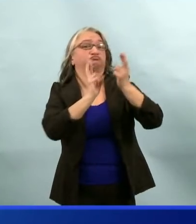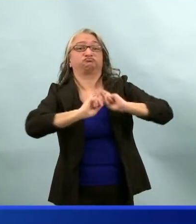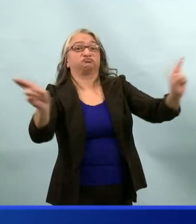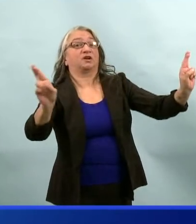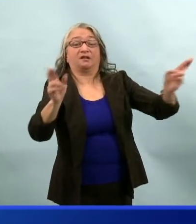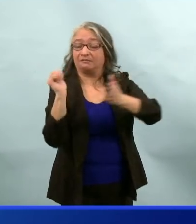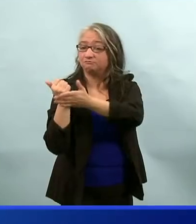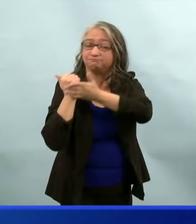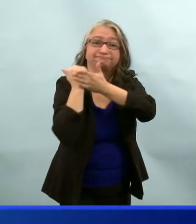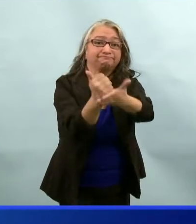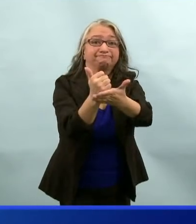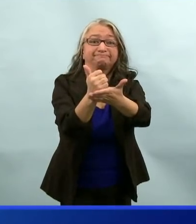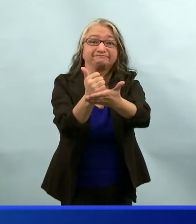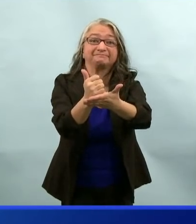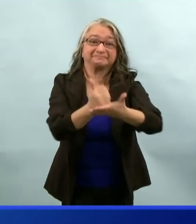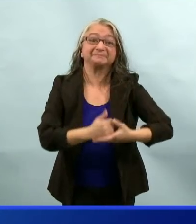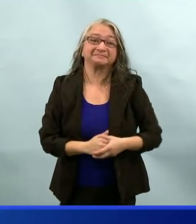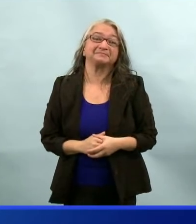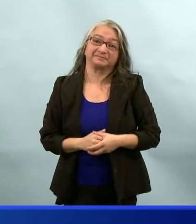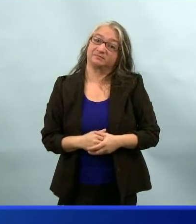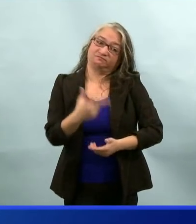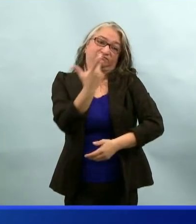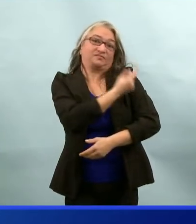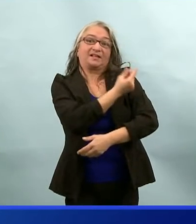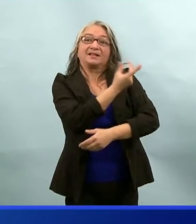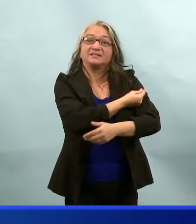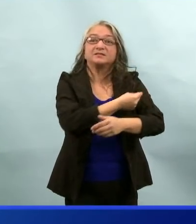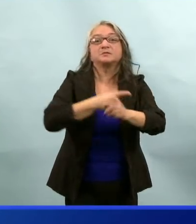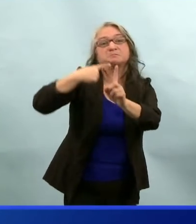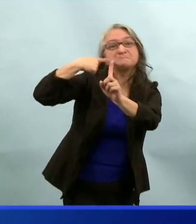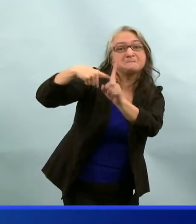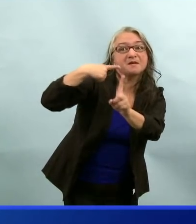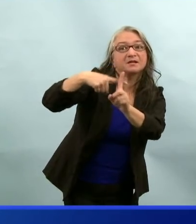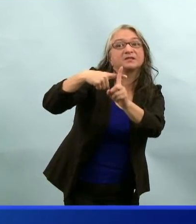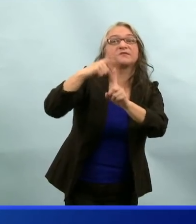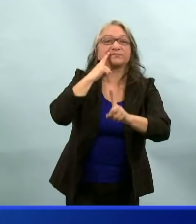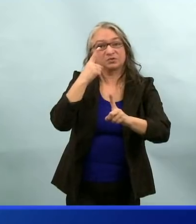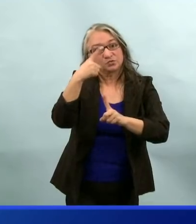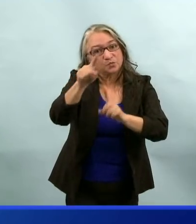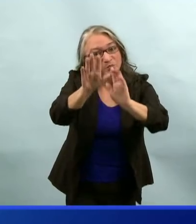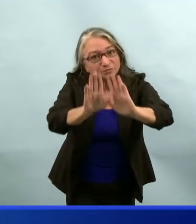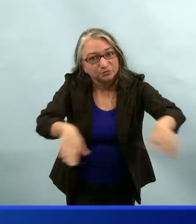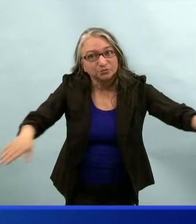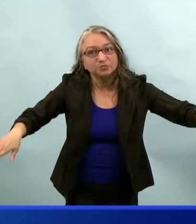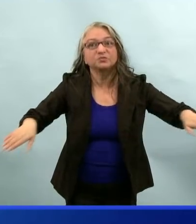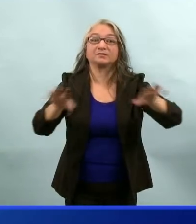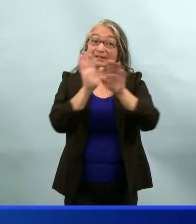experience a positive one for your child and your family and with the holidays approaching